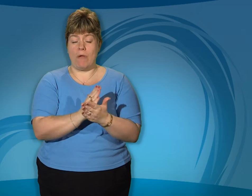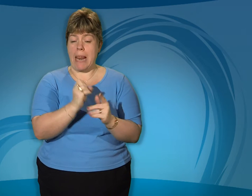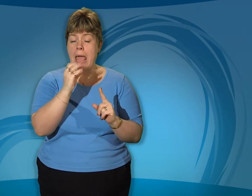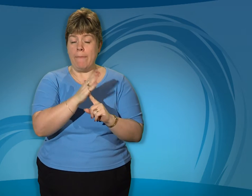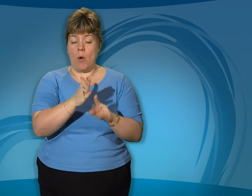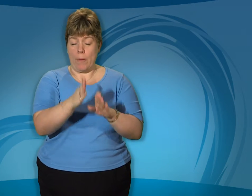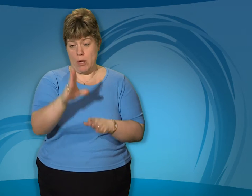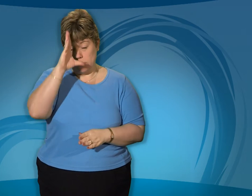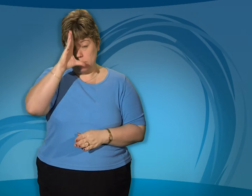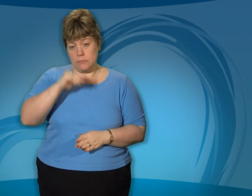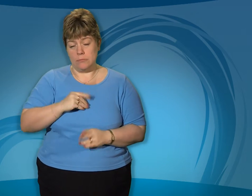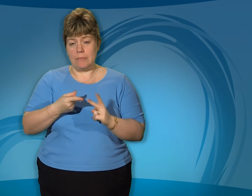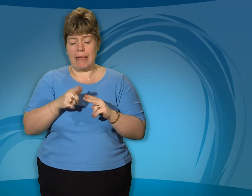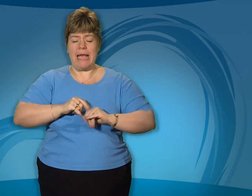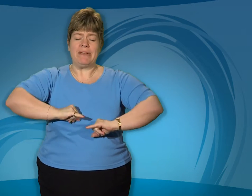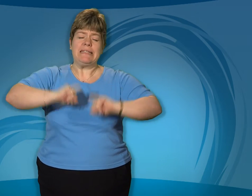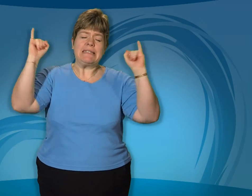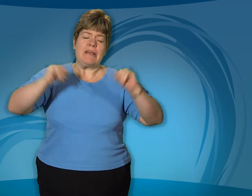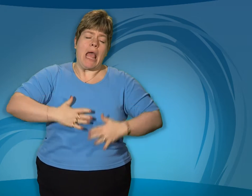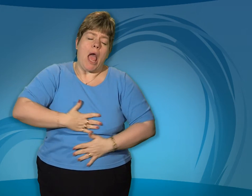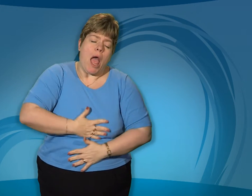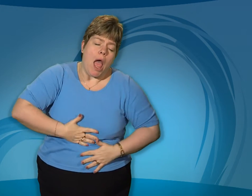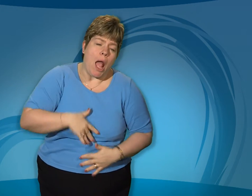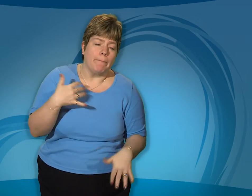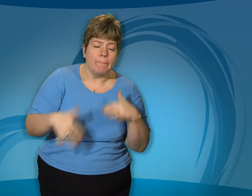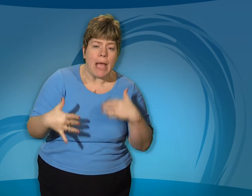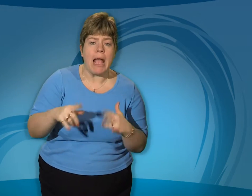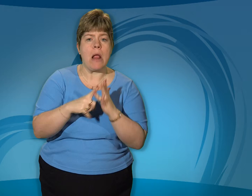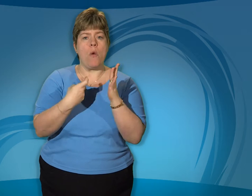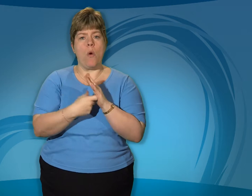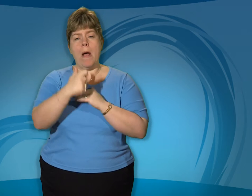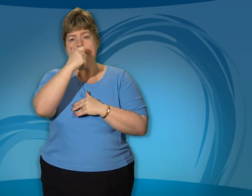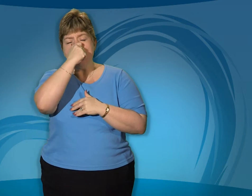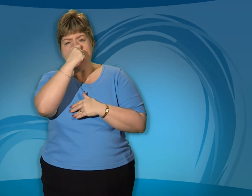It is very important that you inform us if you have any severe pain,